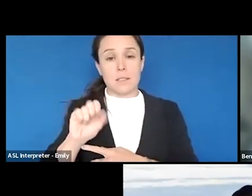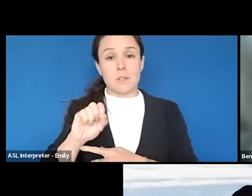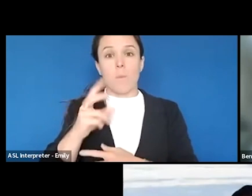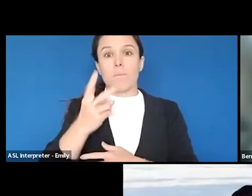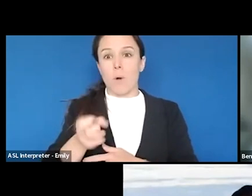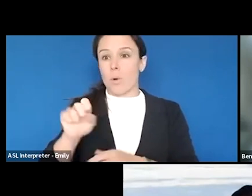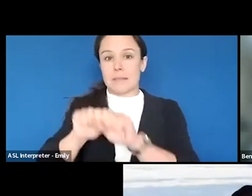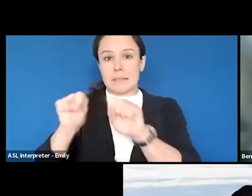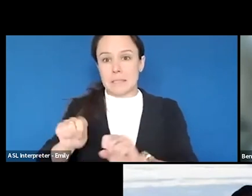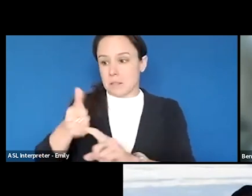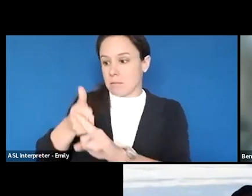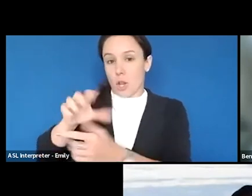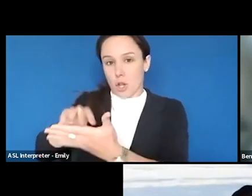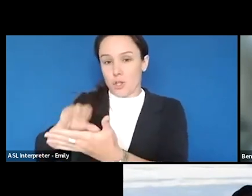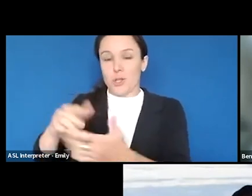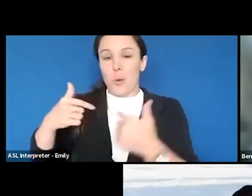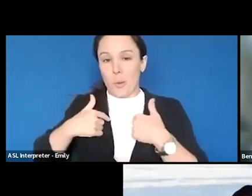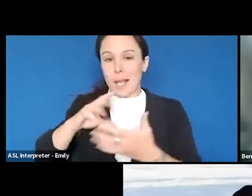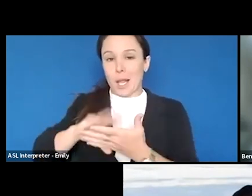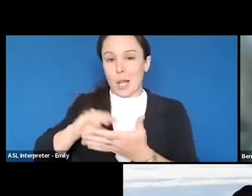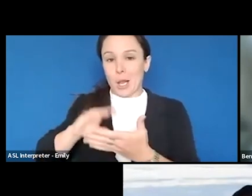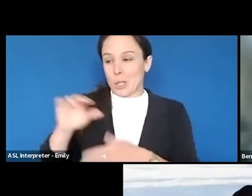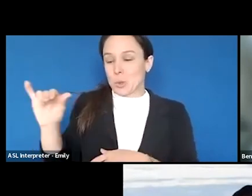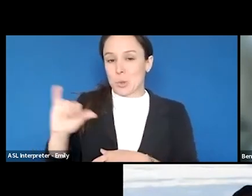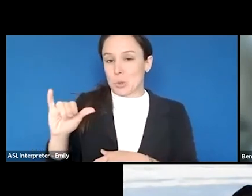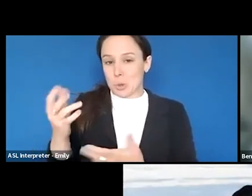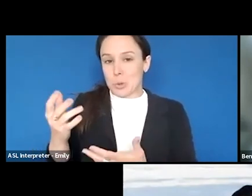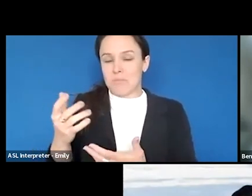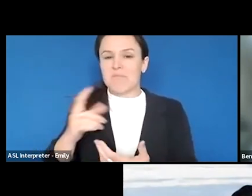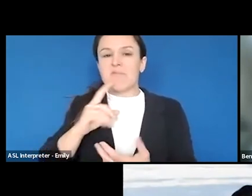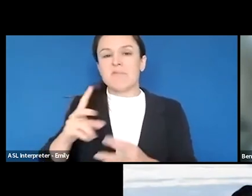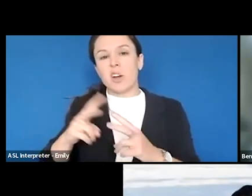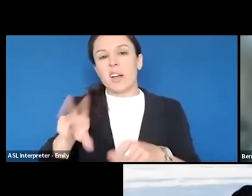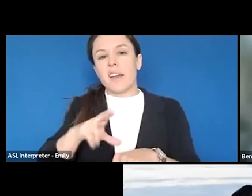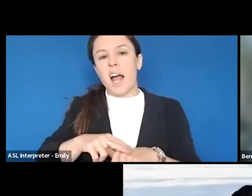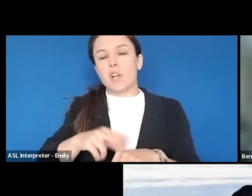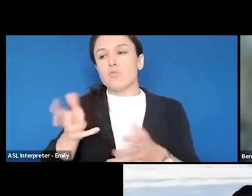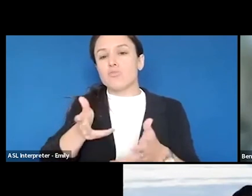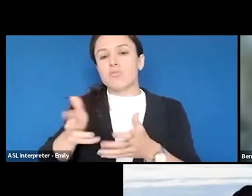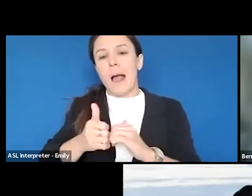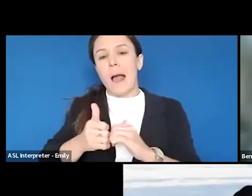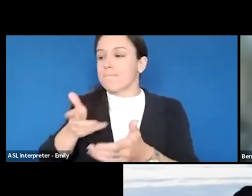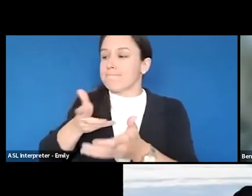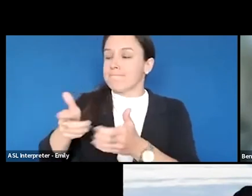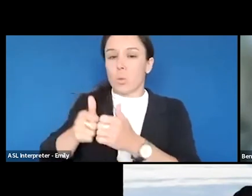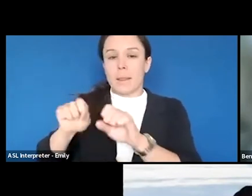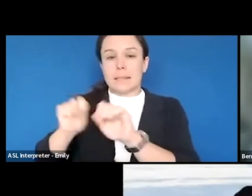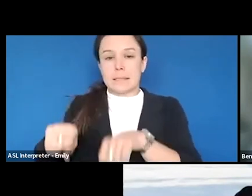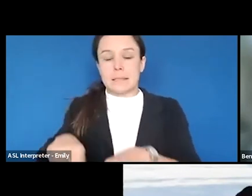learns and we learn in some very natural way how to interact with the system what? You know,